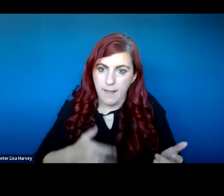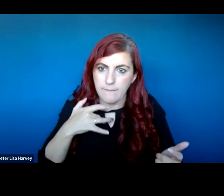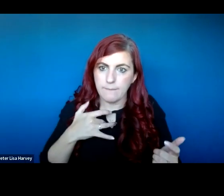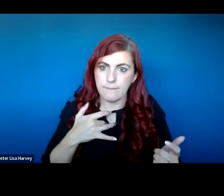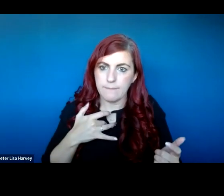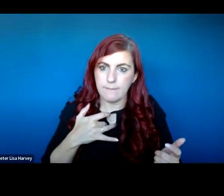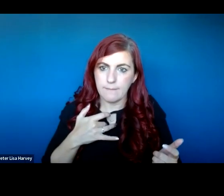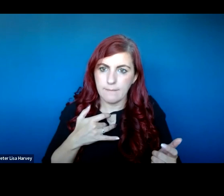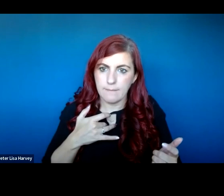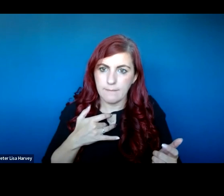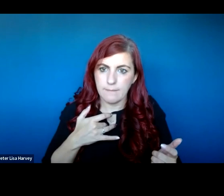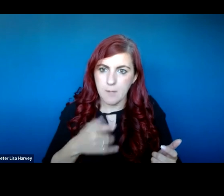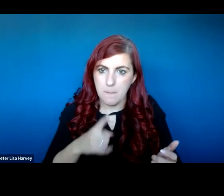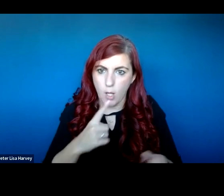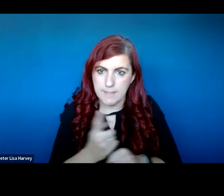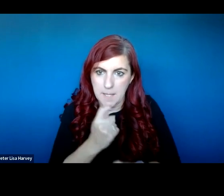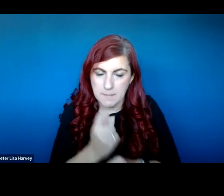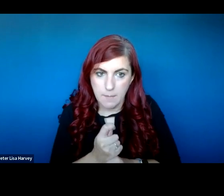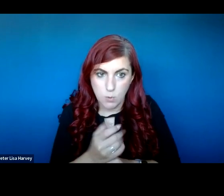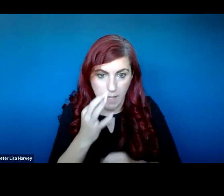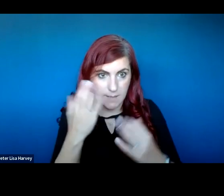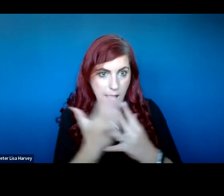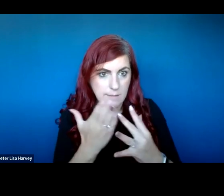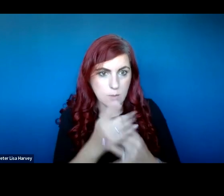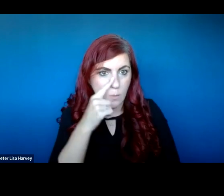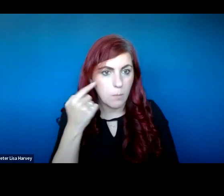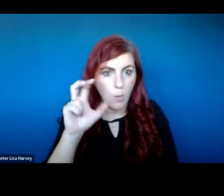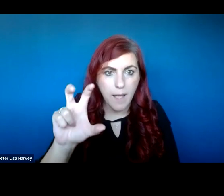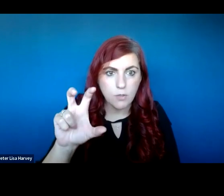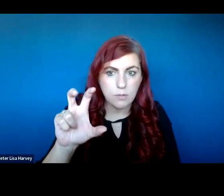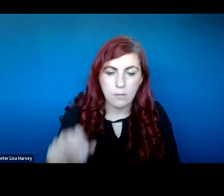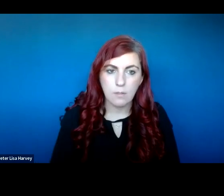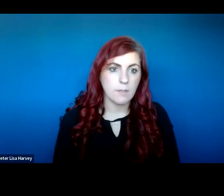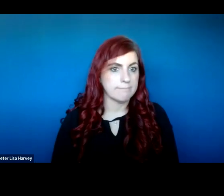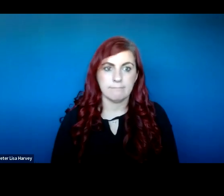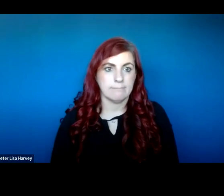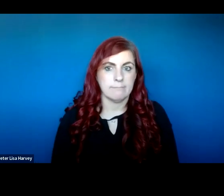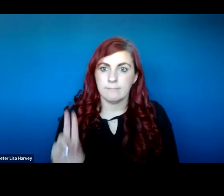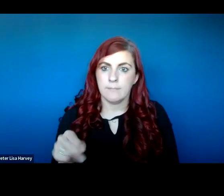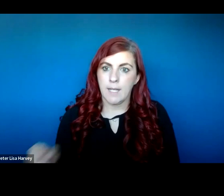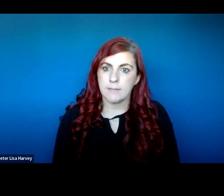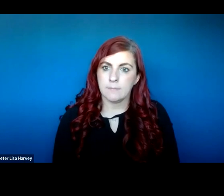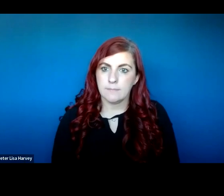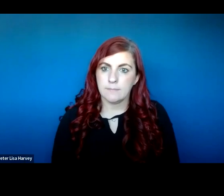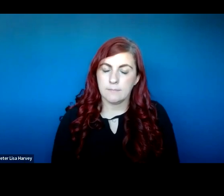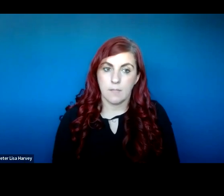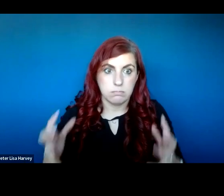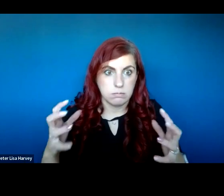And yet to get a blue badge, my goodness. Trouble.